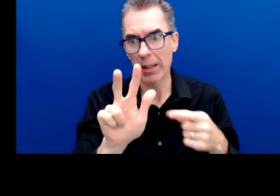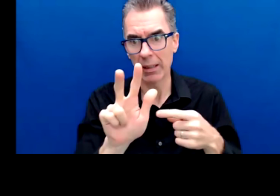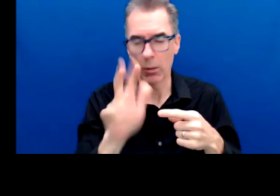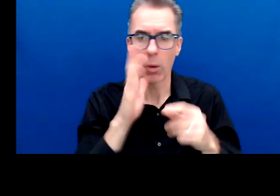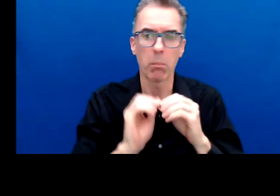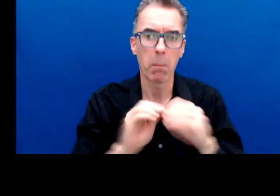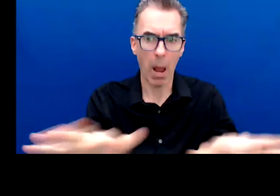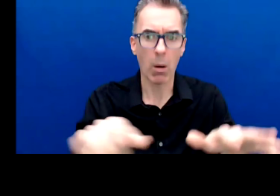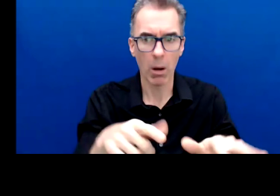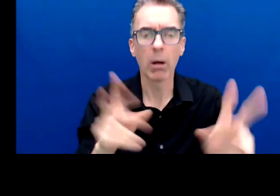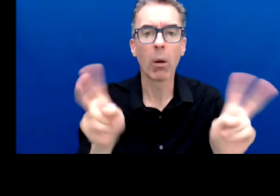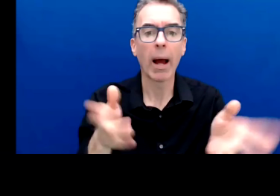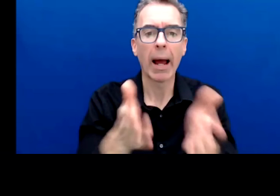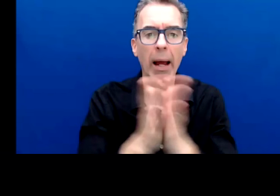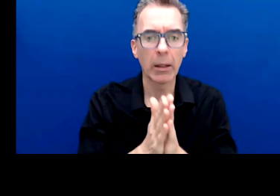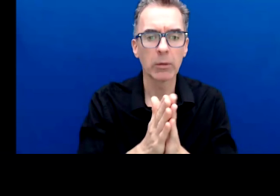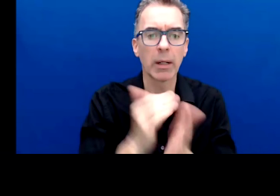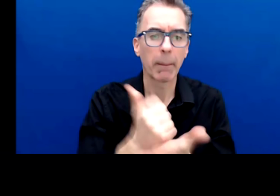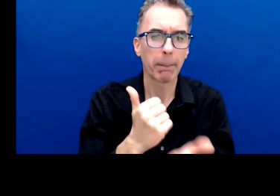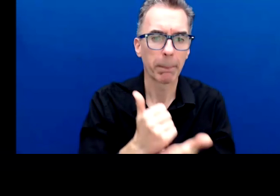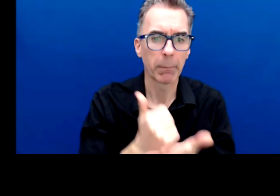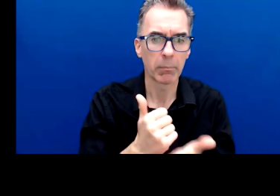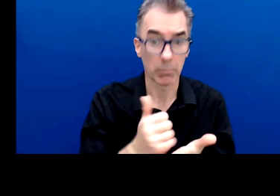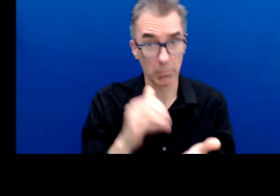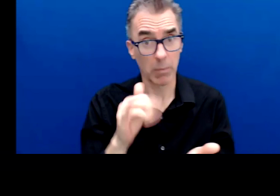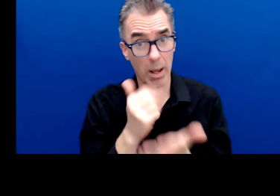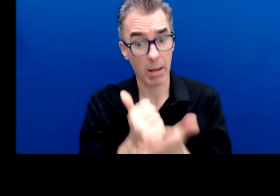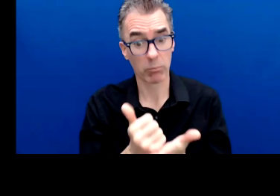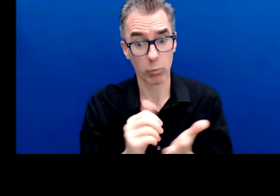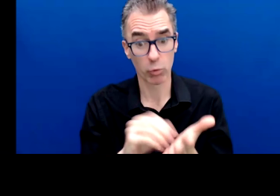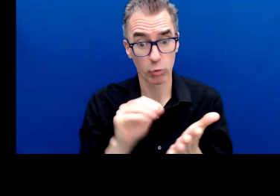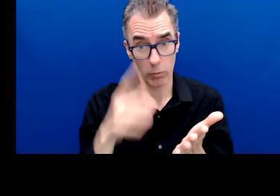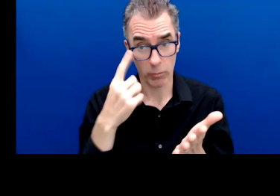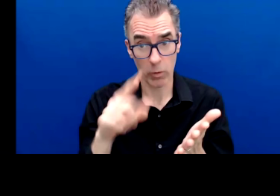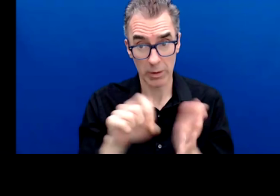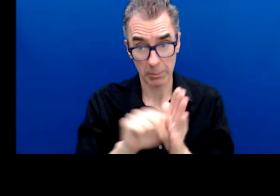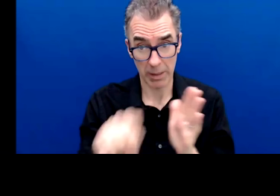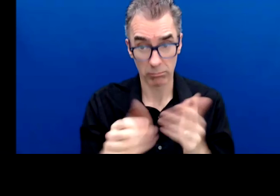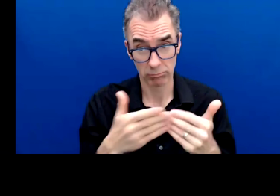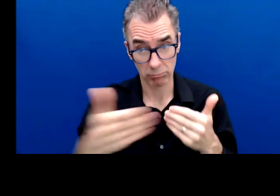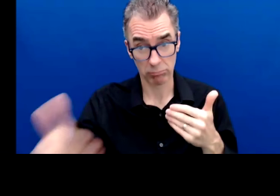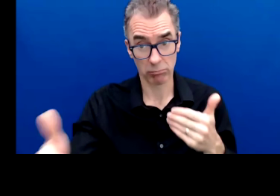This is accessible to students throughout the semester. And it's really important that we